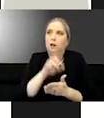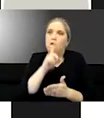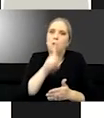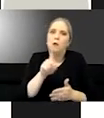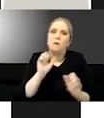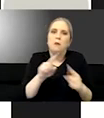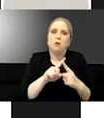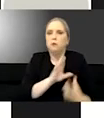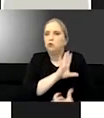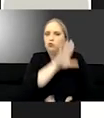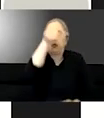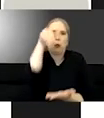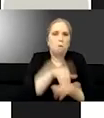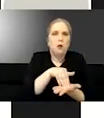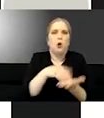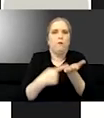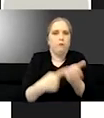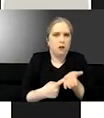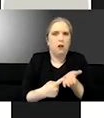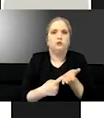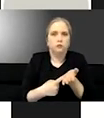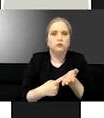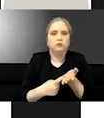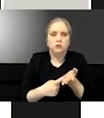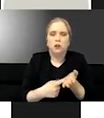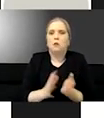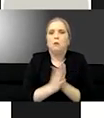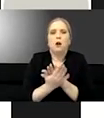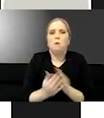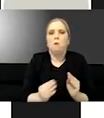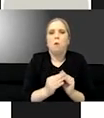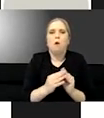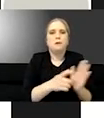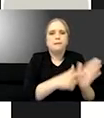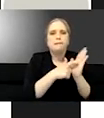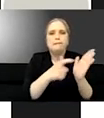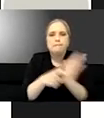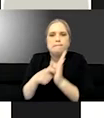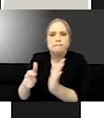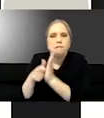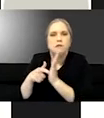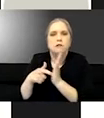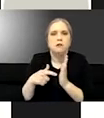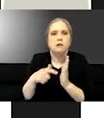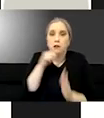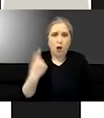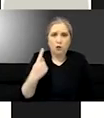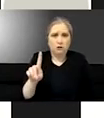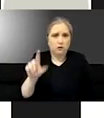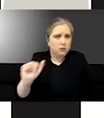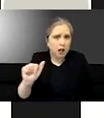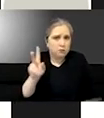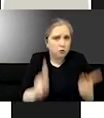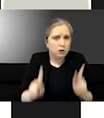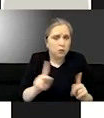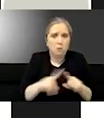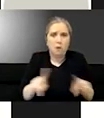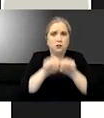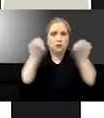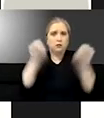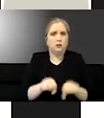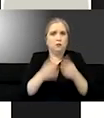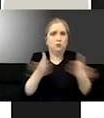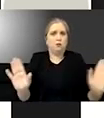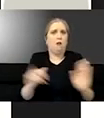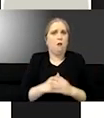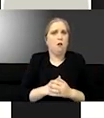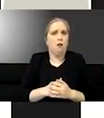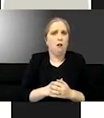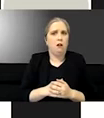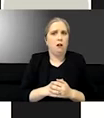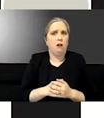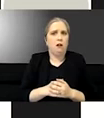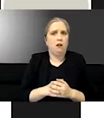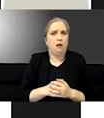So I really want to get back to where we are right now, and I think we're going to -- we really -- emphasizing employment, which obviously is critical. We need, I believe, to really be able to be in the my of the discussion that's going to go on, and be much more demanding, not just of disabled people, but of the system itself, be able to help, not just disabled people, but others are really being given the training they need for the job, skill sets that we need today.